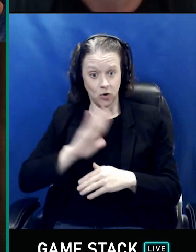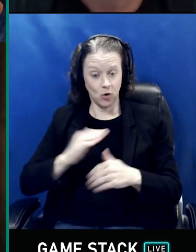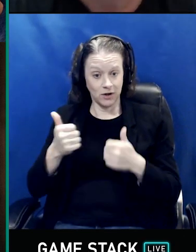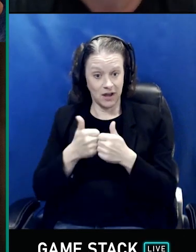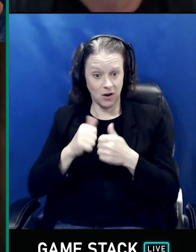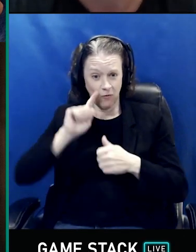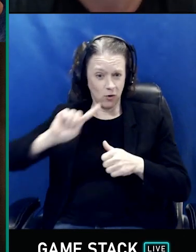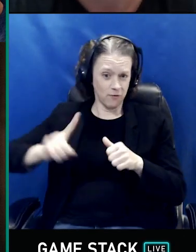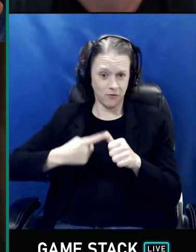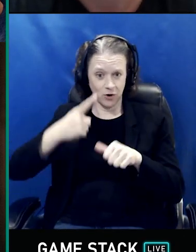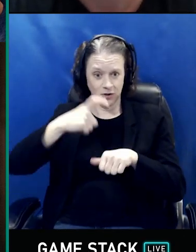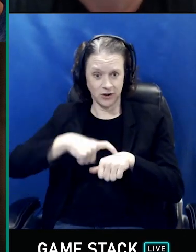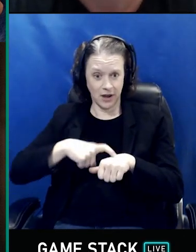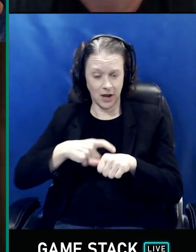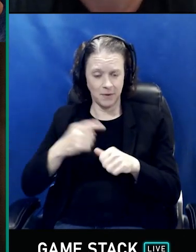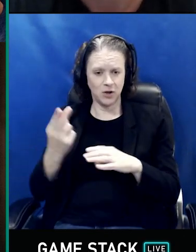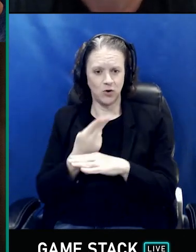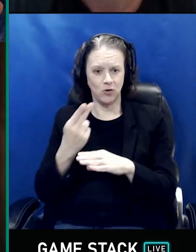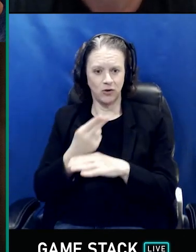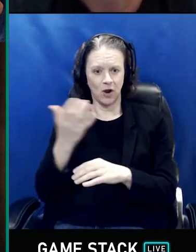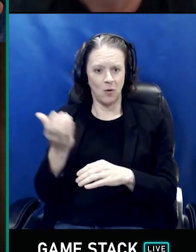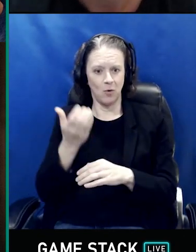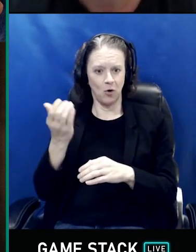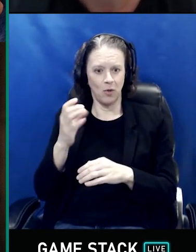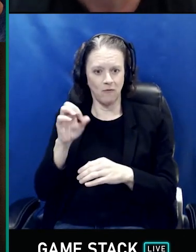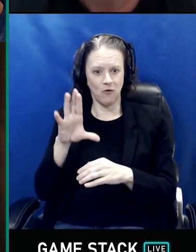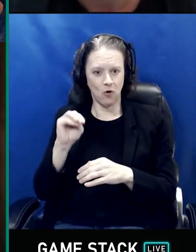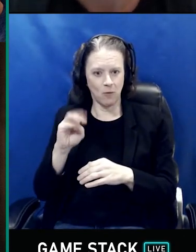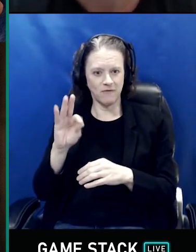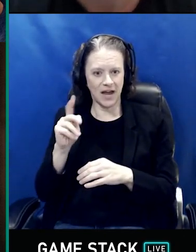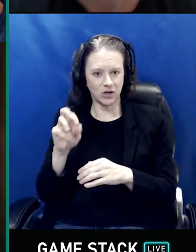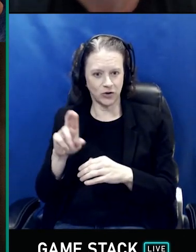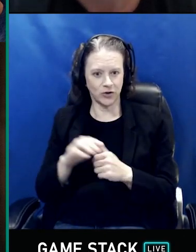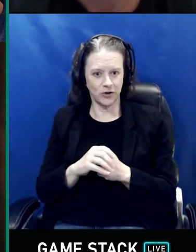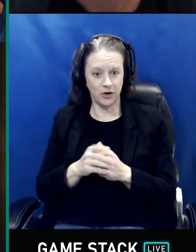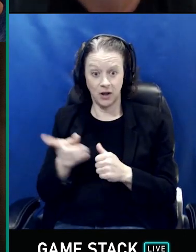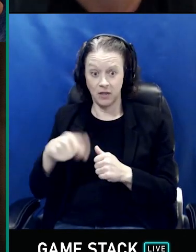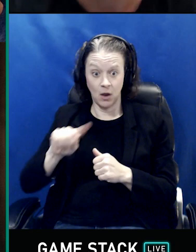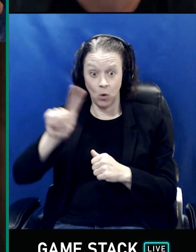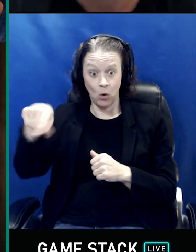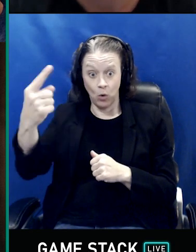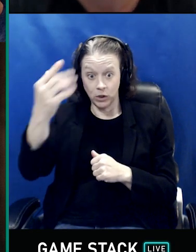first time via a mobile form factor. They will only know that title as a Mobile first